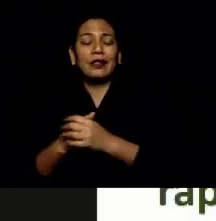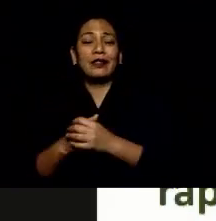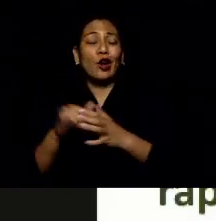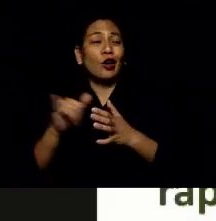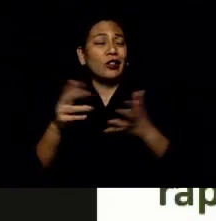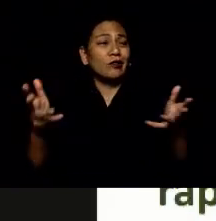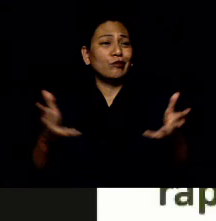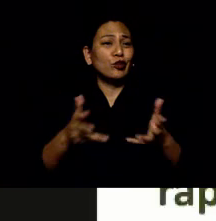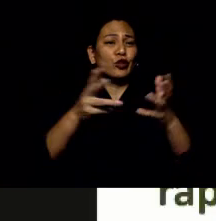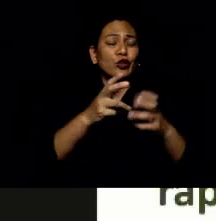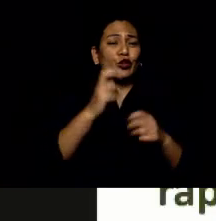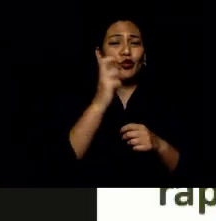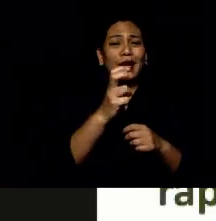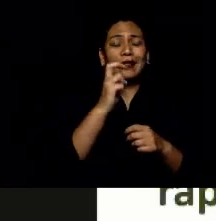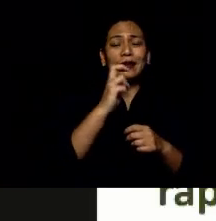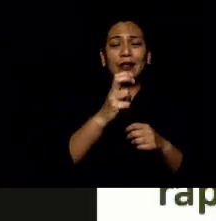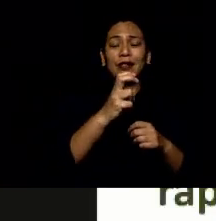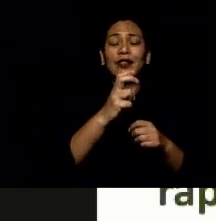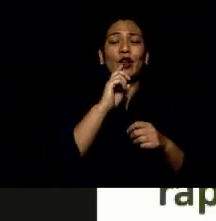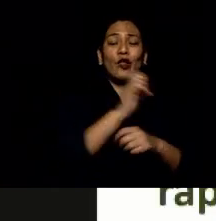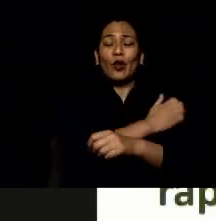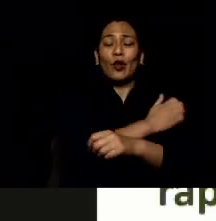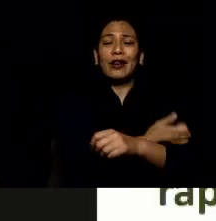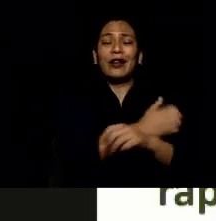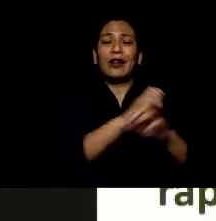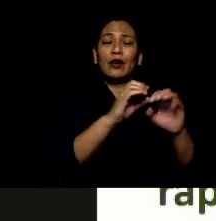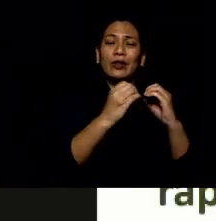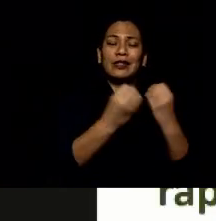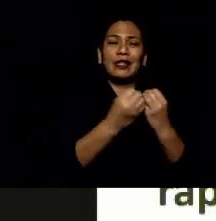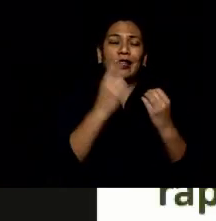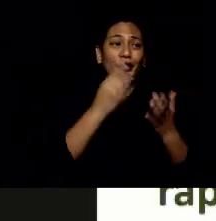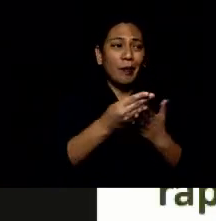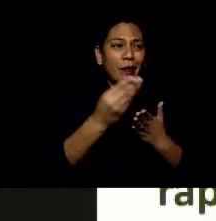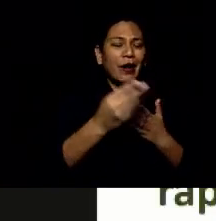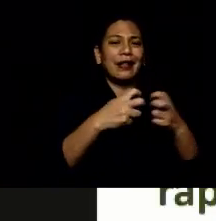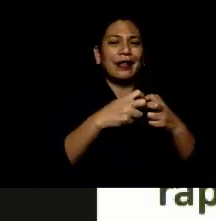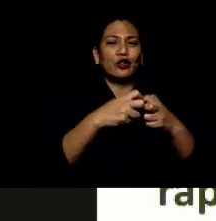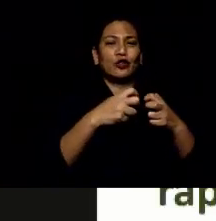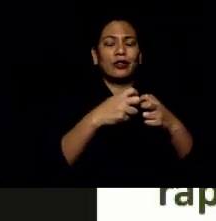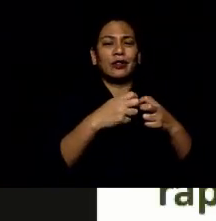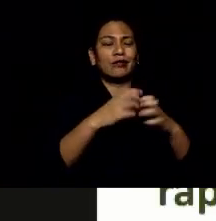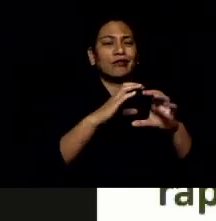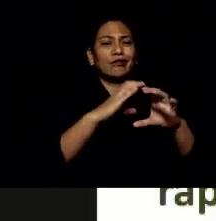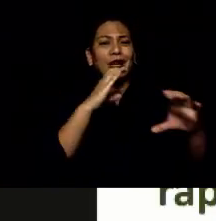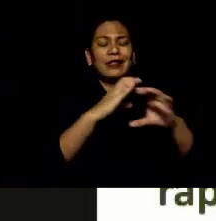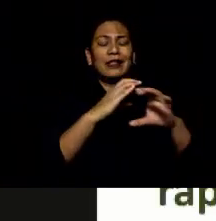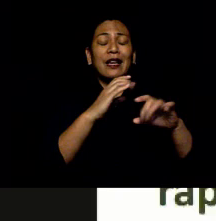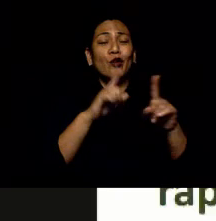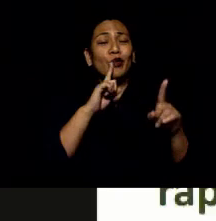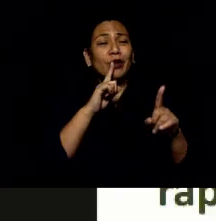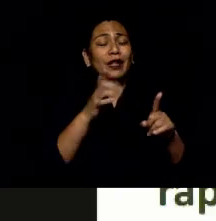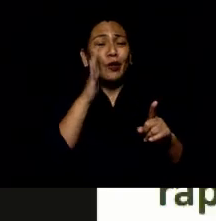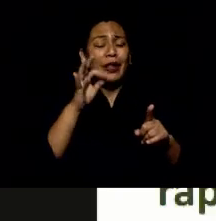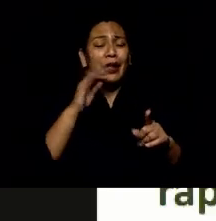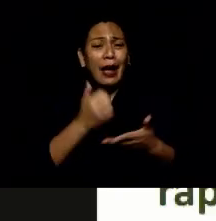So there are things that are helping, that are, that are happening. That will be helpful, but a big part of the reason why we have this problem is